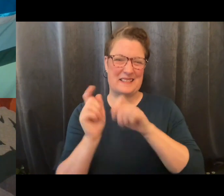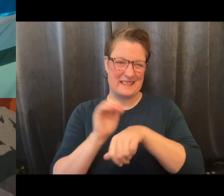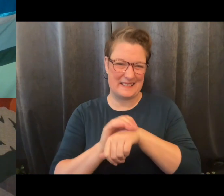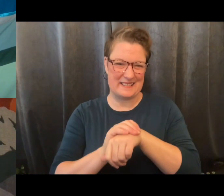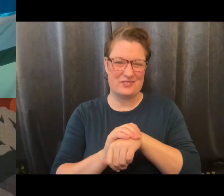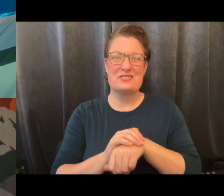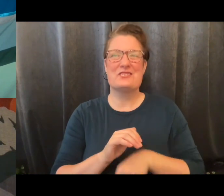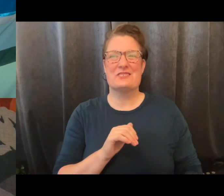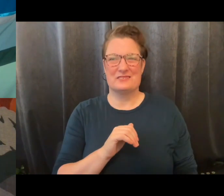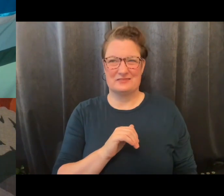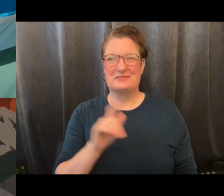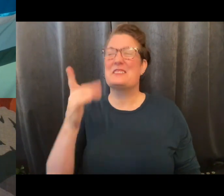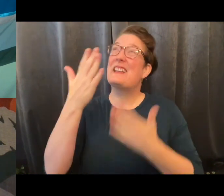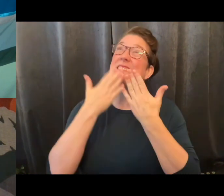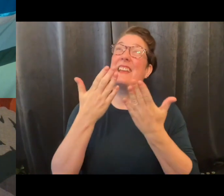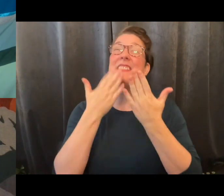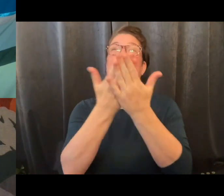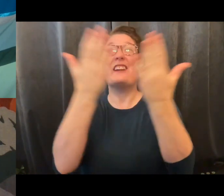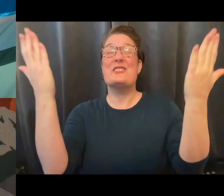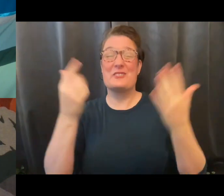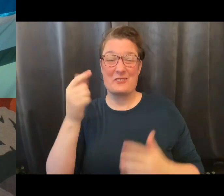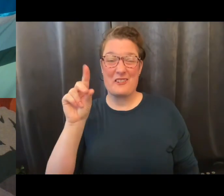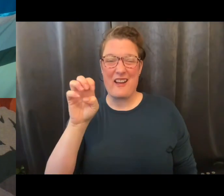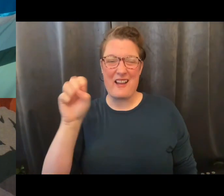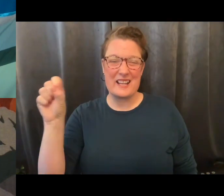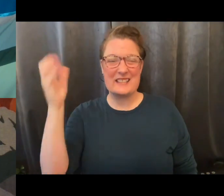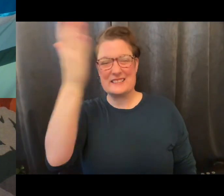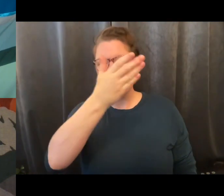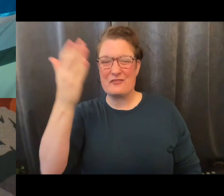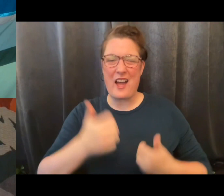Nomy: Oh, thank you Goddess, divine indwelling spirit of the